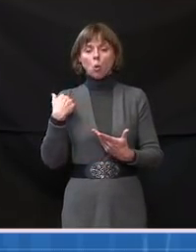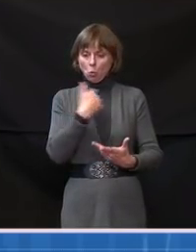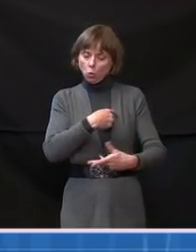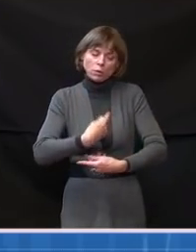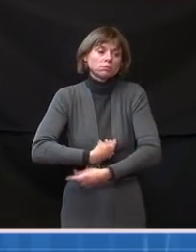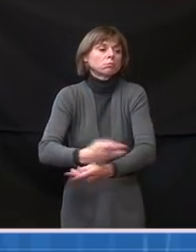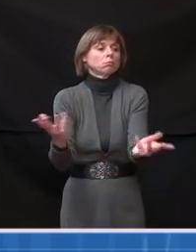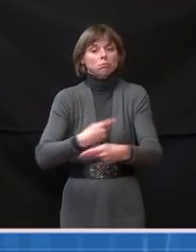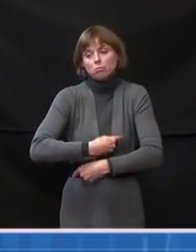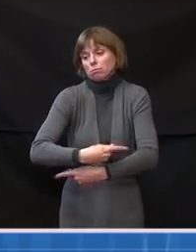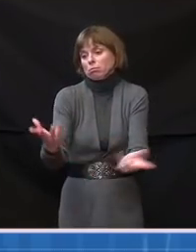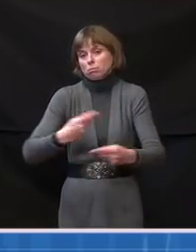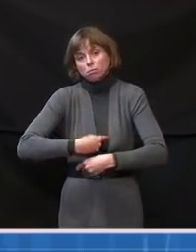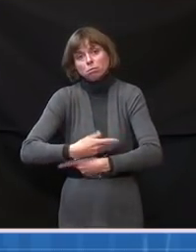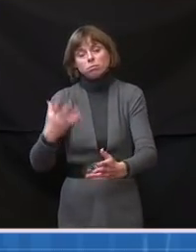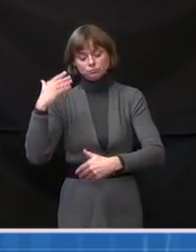and second doses in a very efficient way.